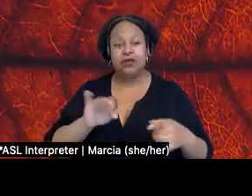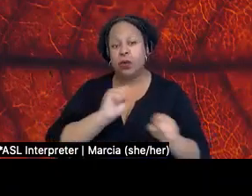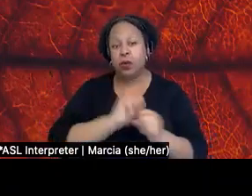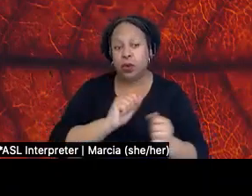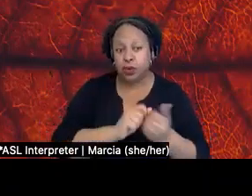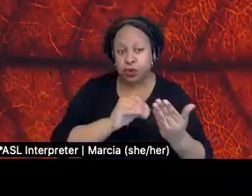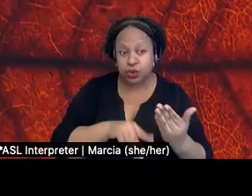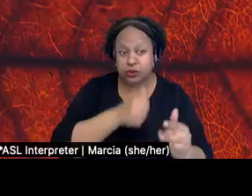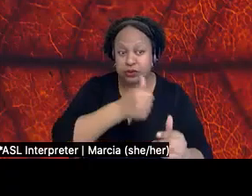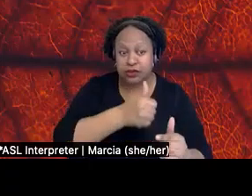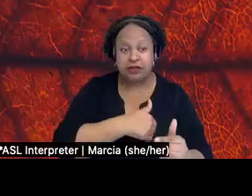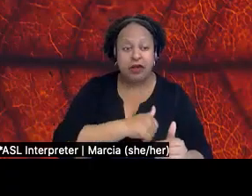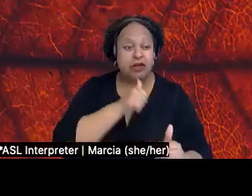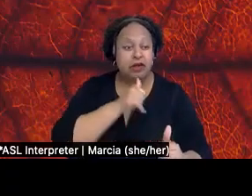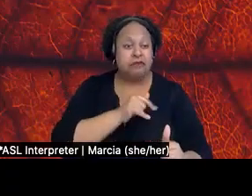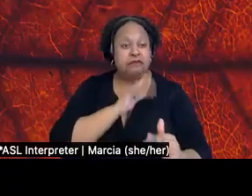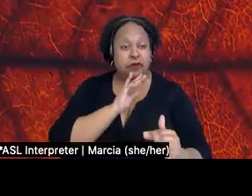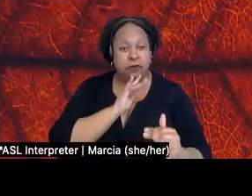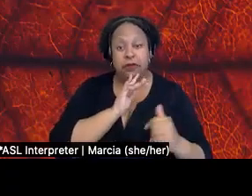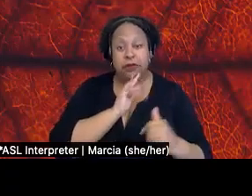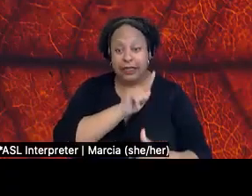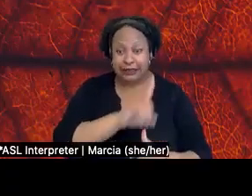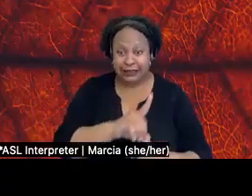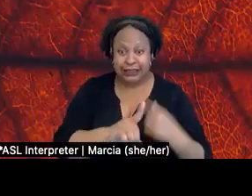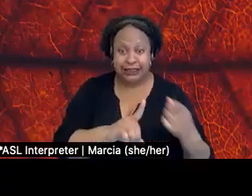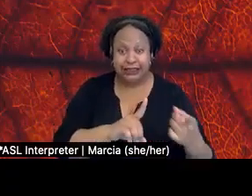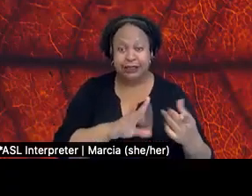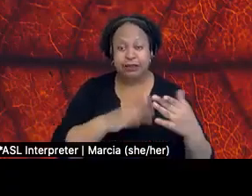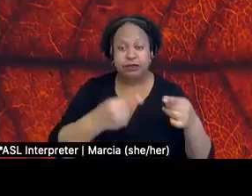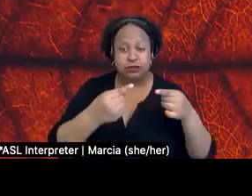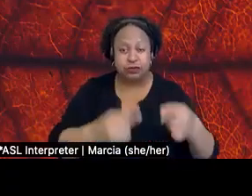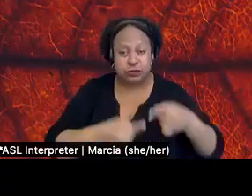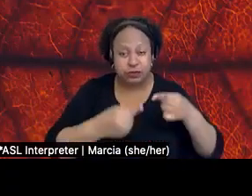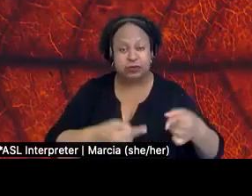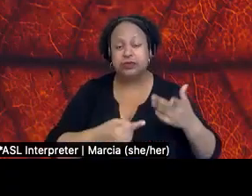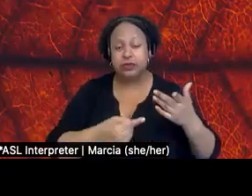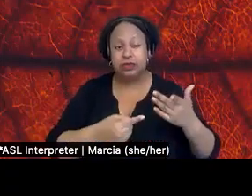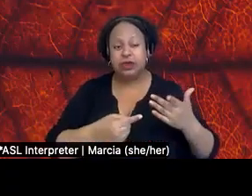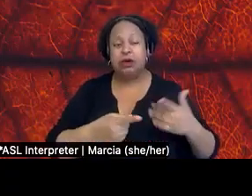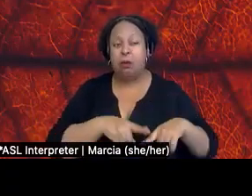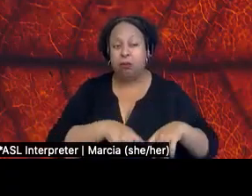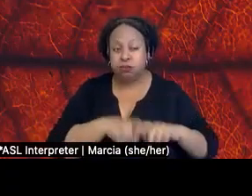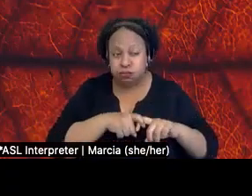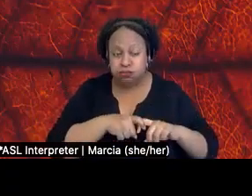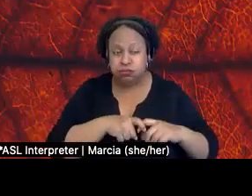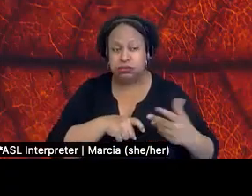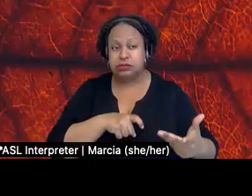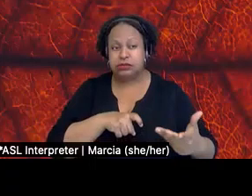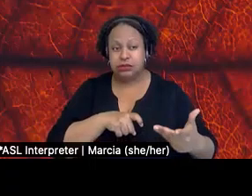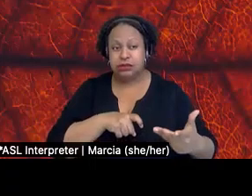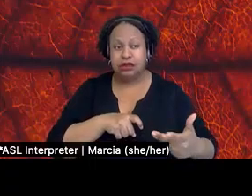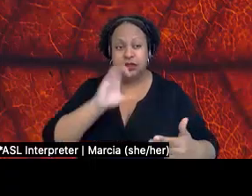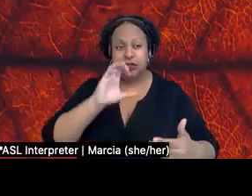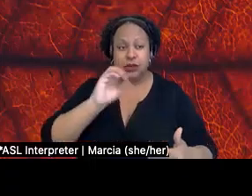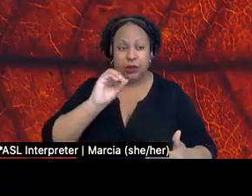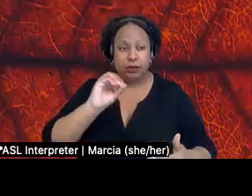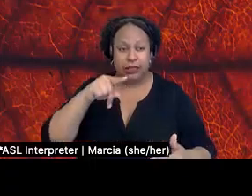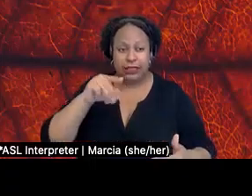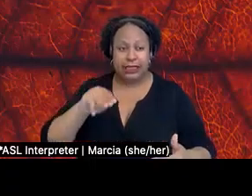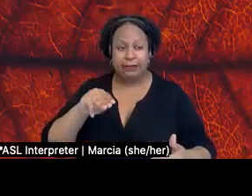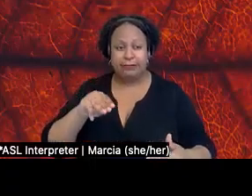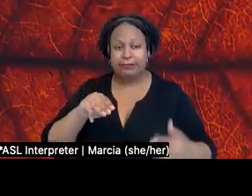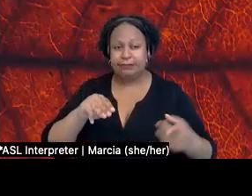you might find they have a lot of hesitancy and work with the COPM scoring in a very slow way.